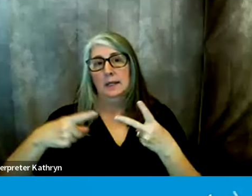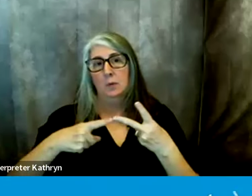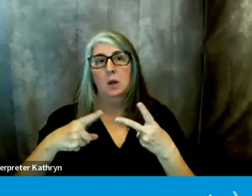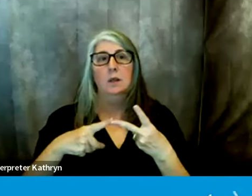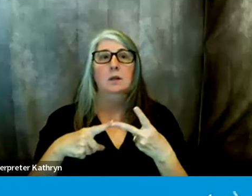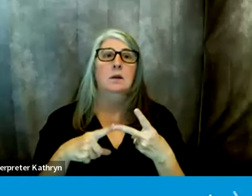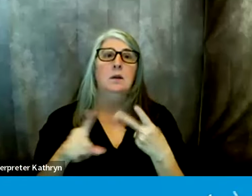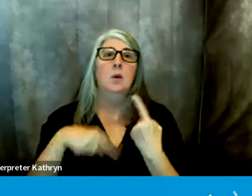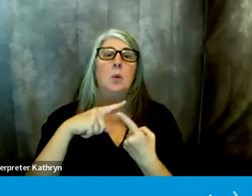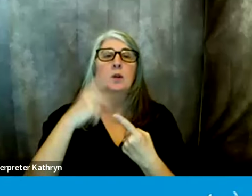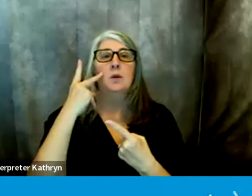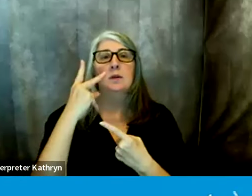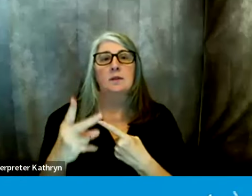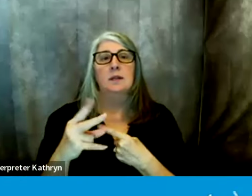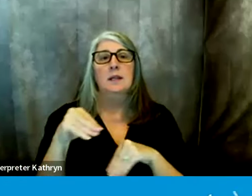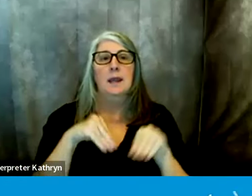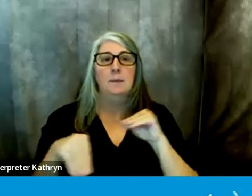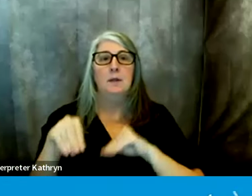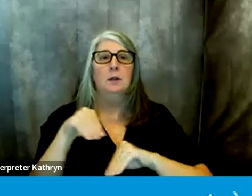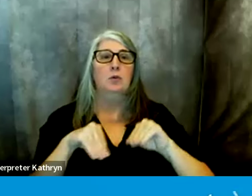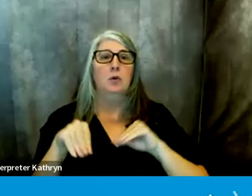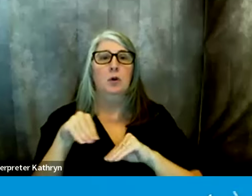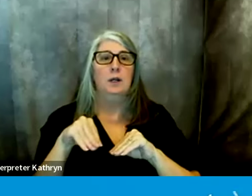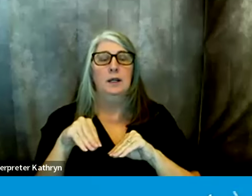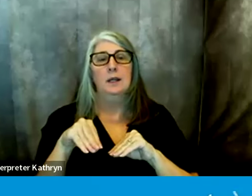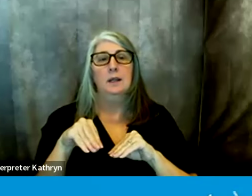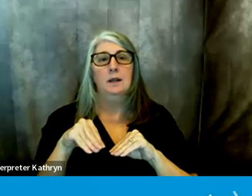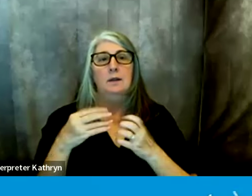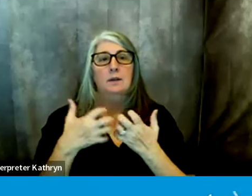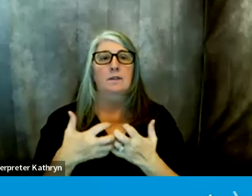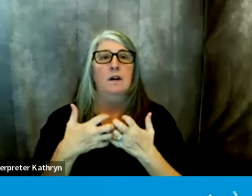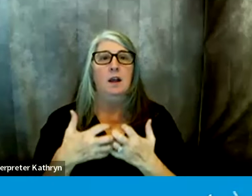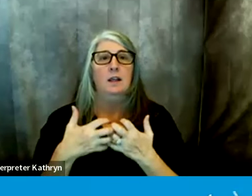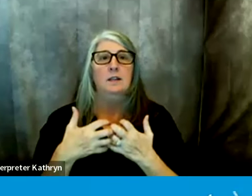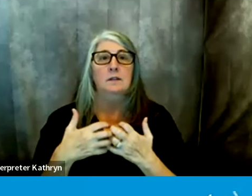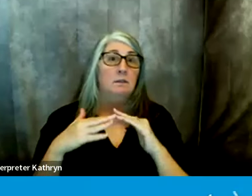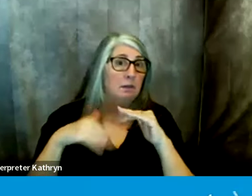when do you see an ambulatory ambulation device? In less than five years, ten years?